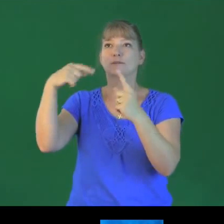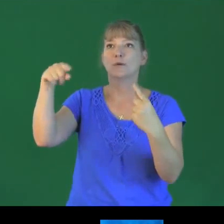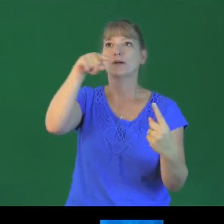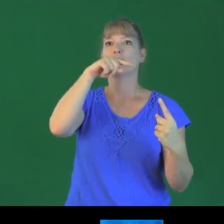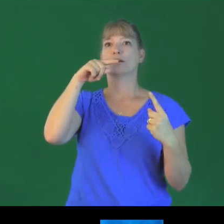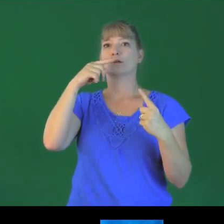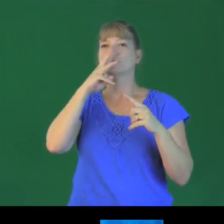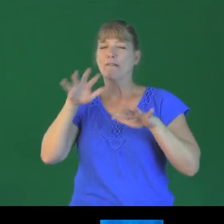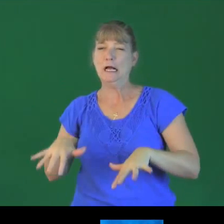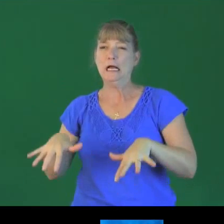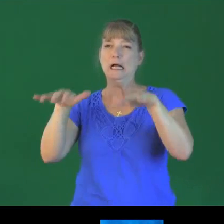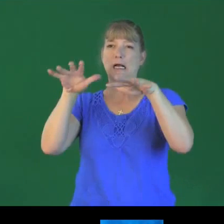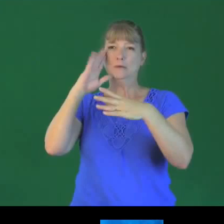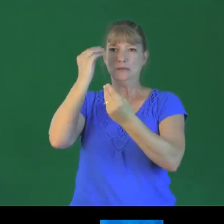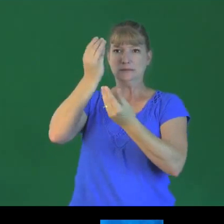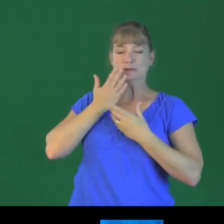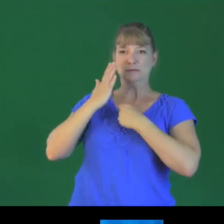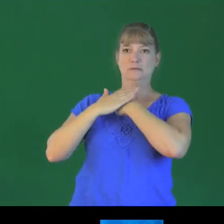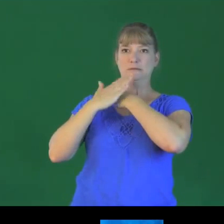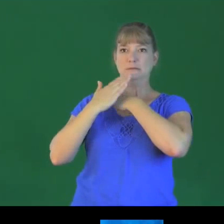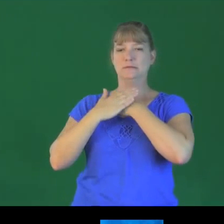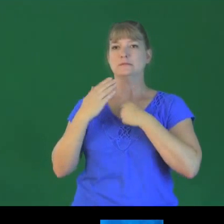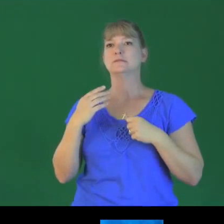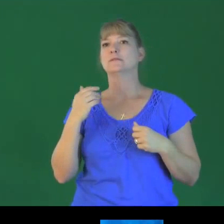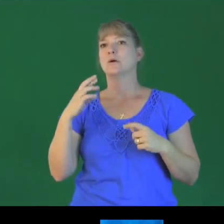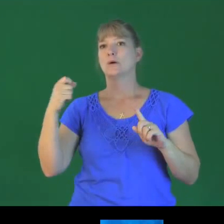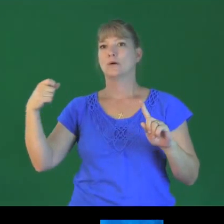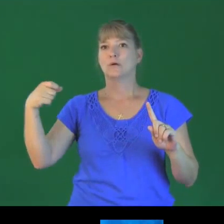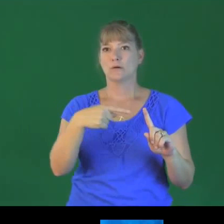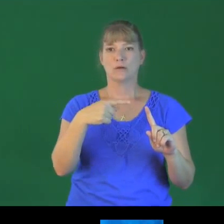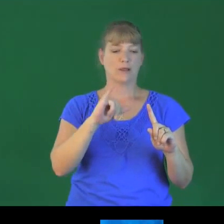or flash floods. It can send a signal to a bed shaker